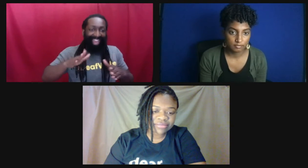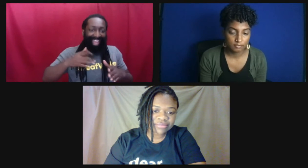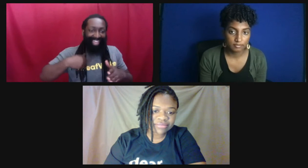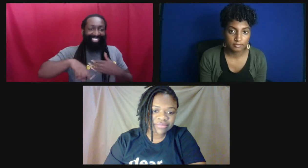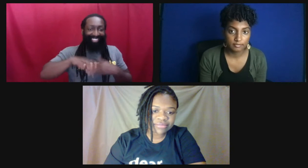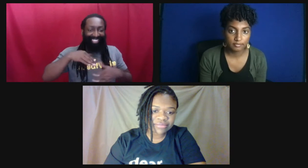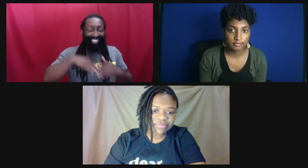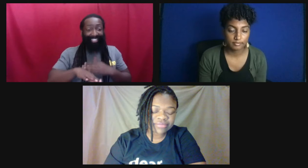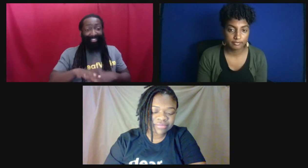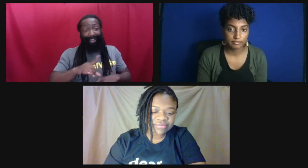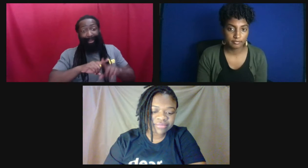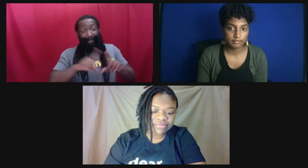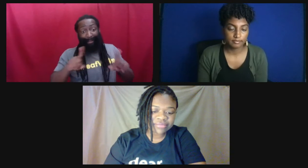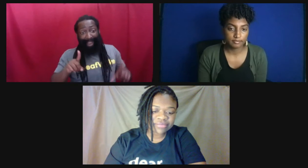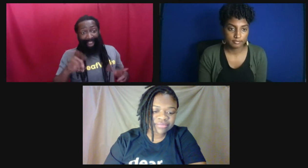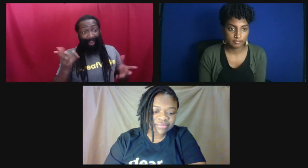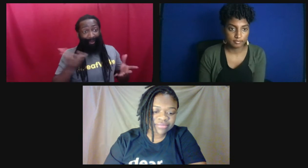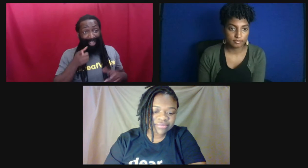and they just recently allowed us in.